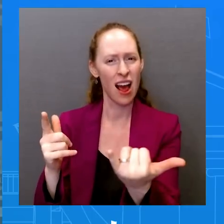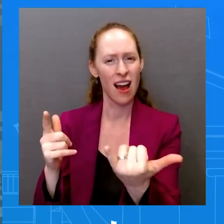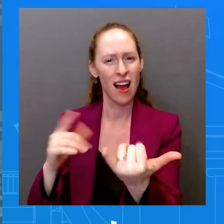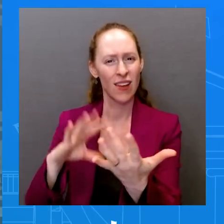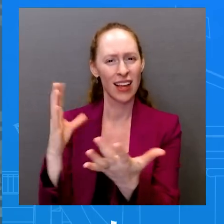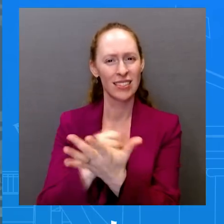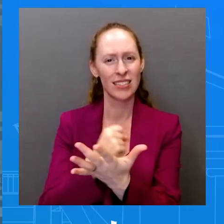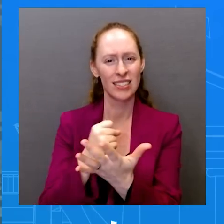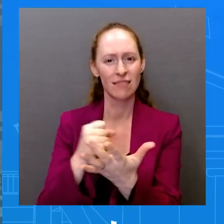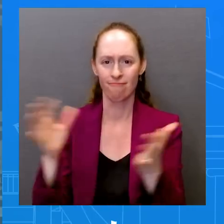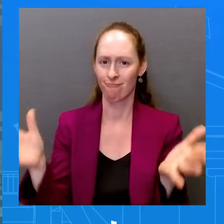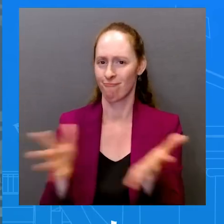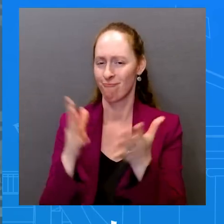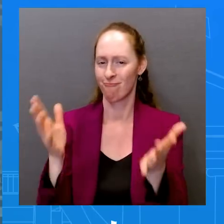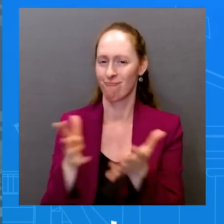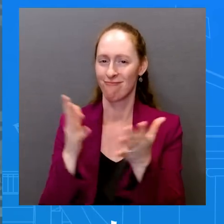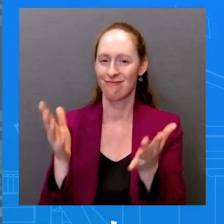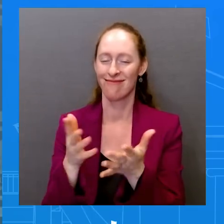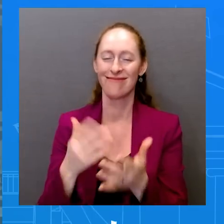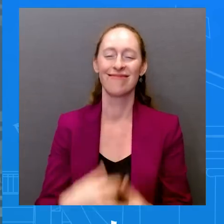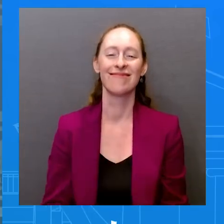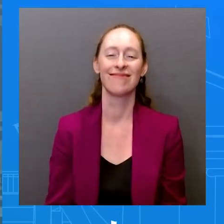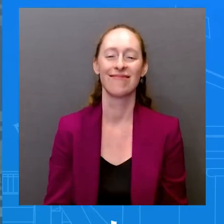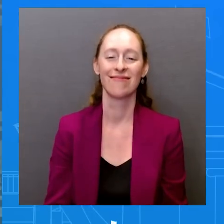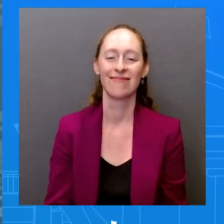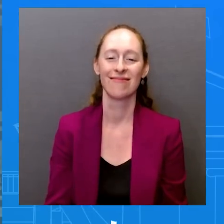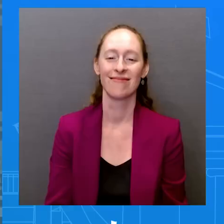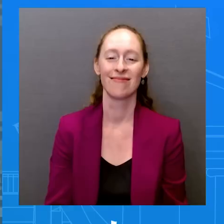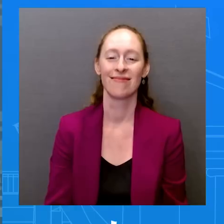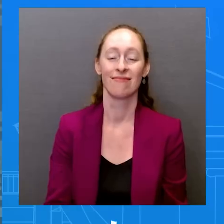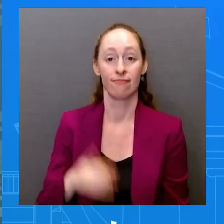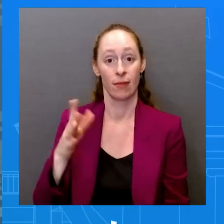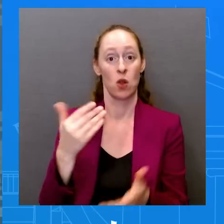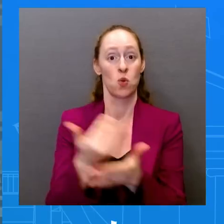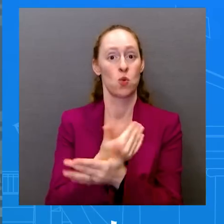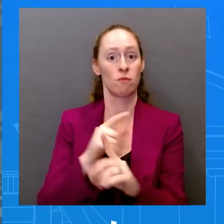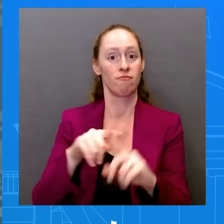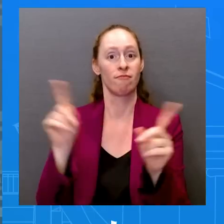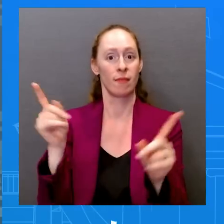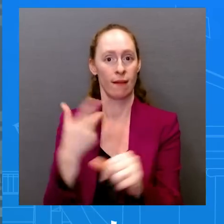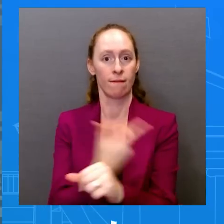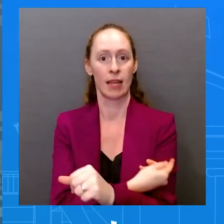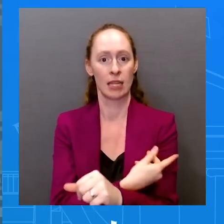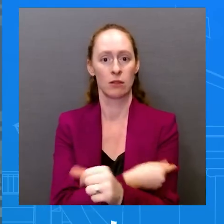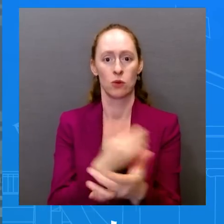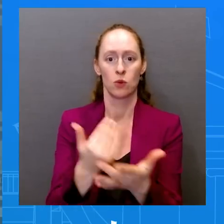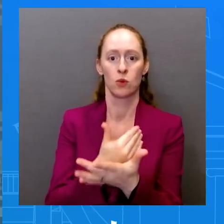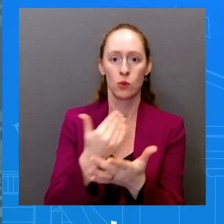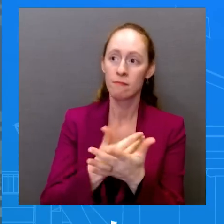we're entering a new moment in our fight against COVID. For most Americans who are fully vaccinated,